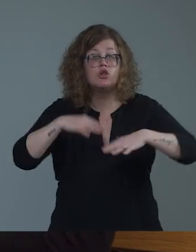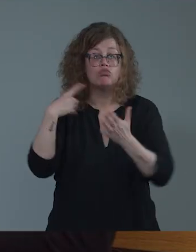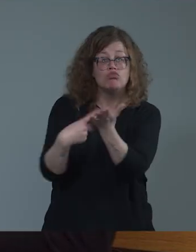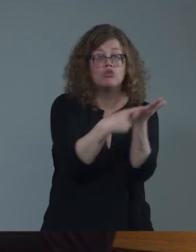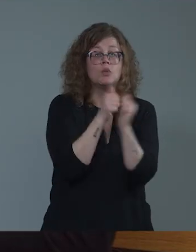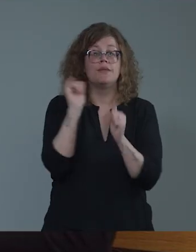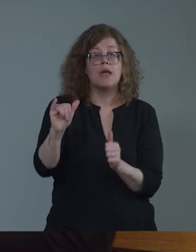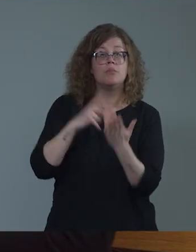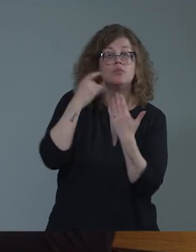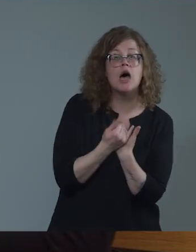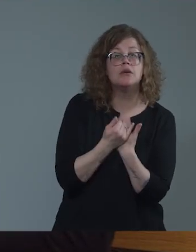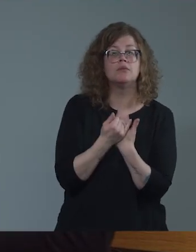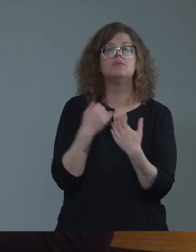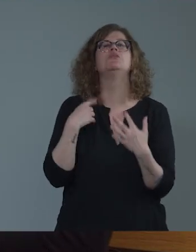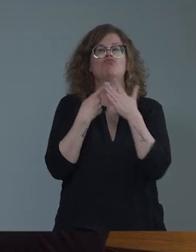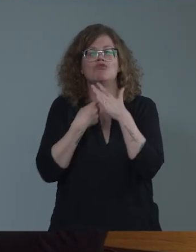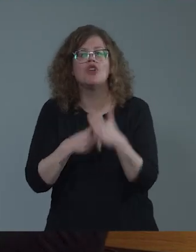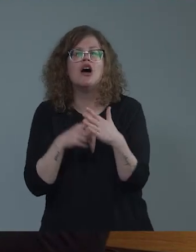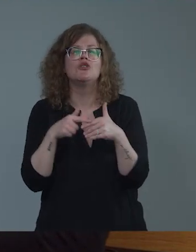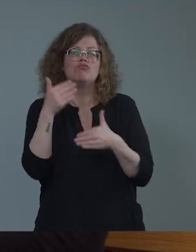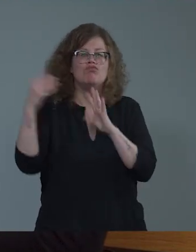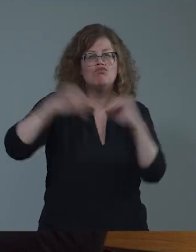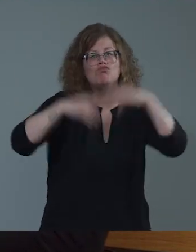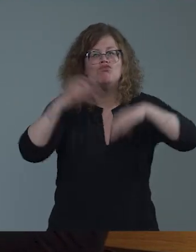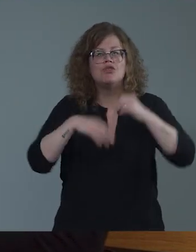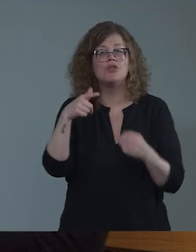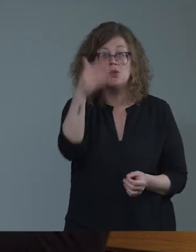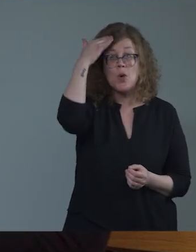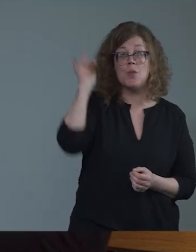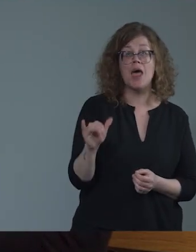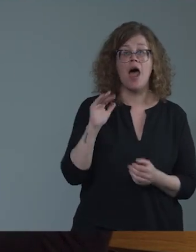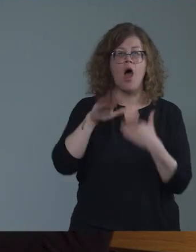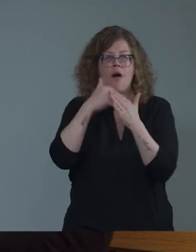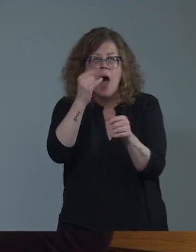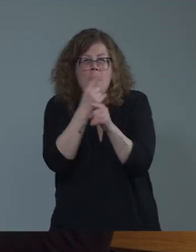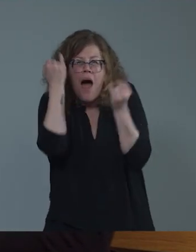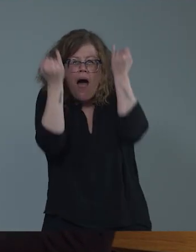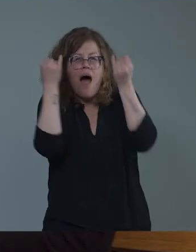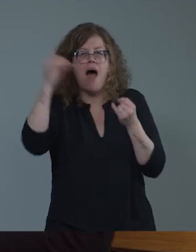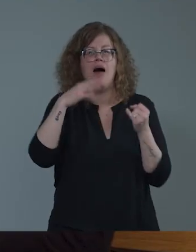So once in a while we start doing that, it just everything starts flowing, you know,